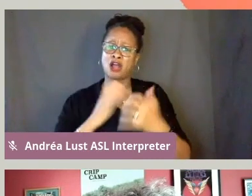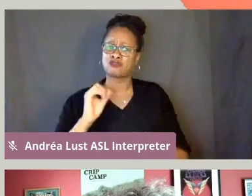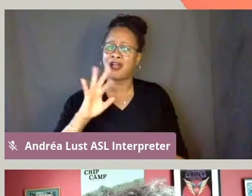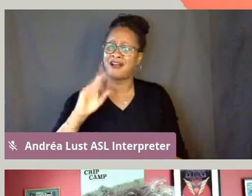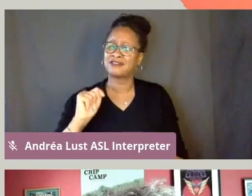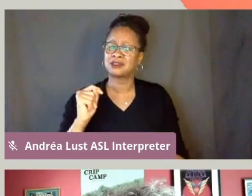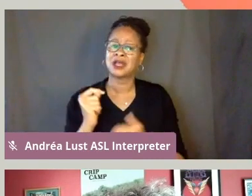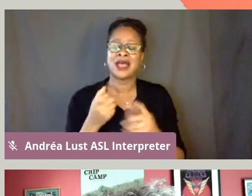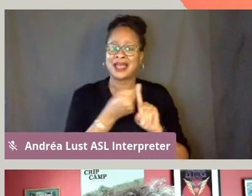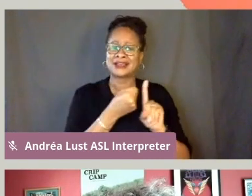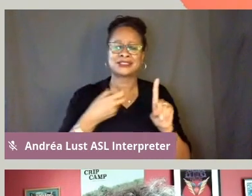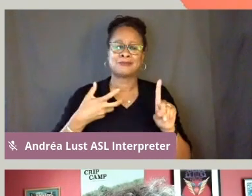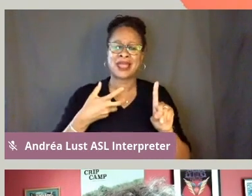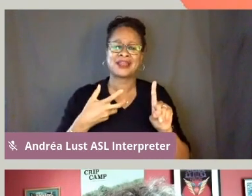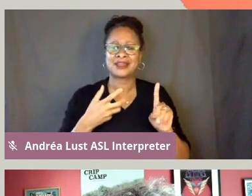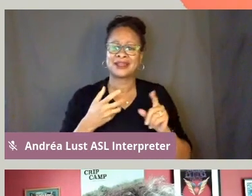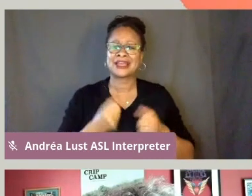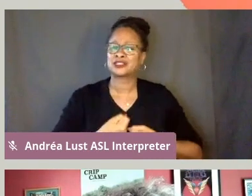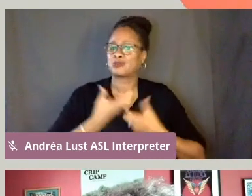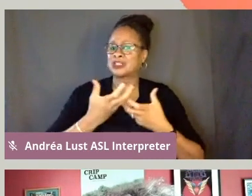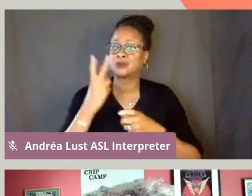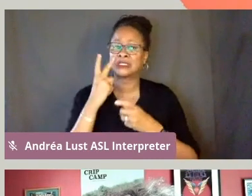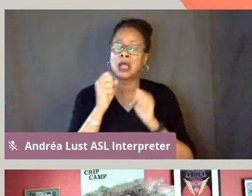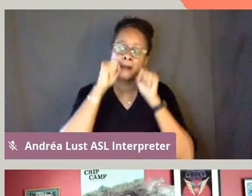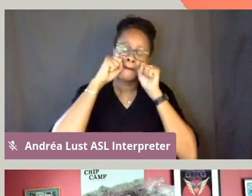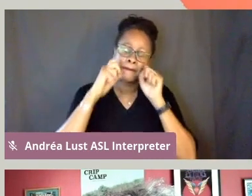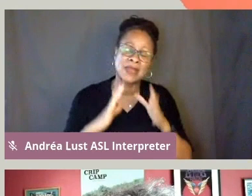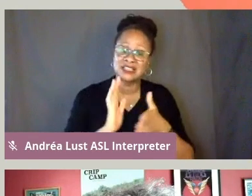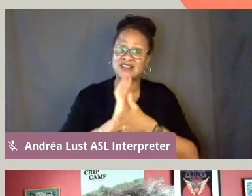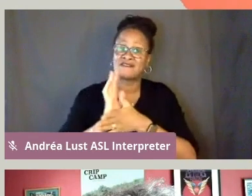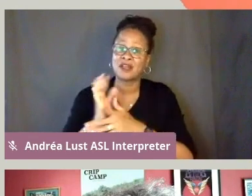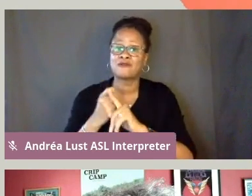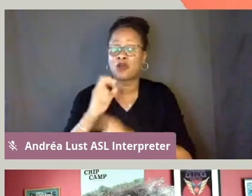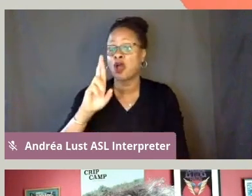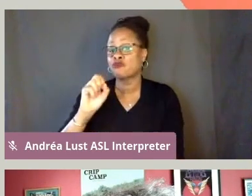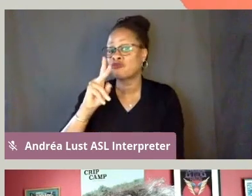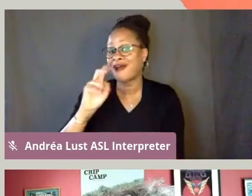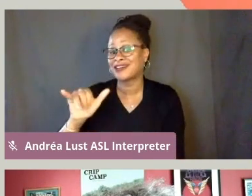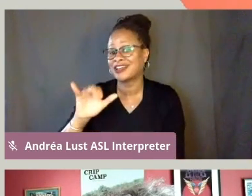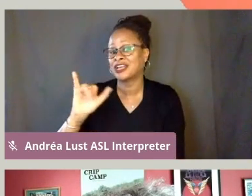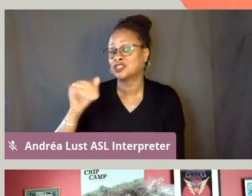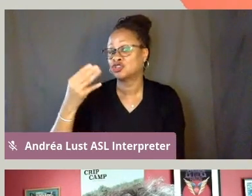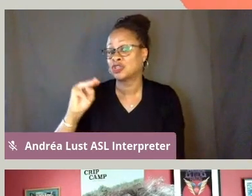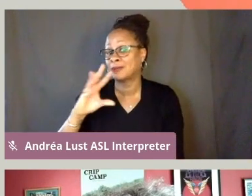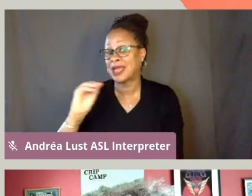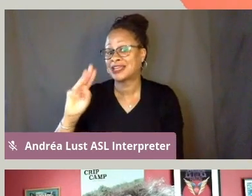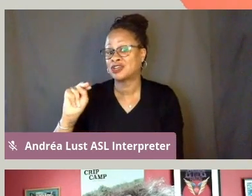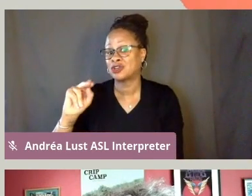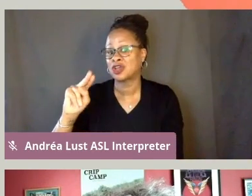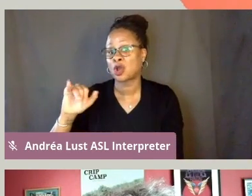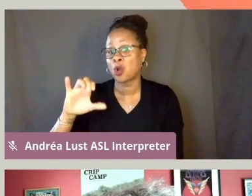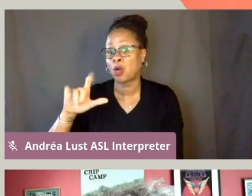We'll see some amazing film footage from Rodney, and Jim, and Nicole from their creative work, which